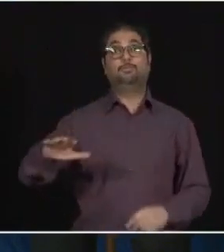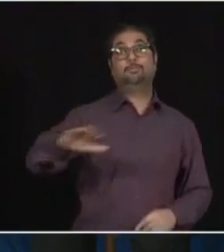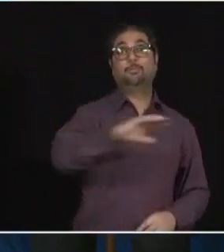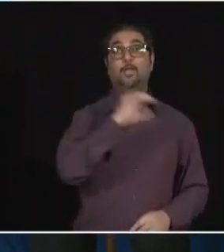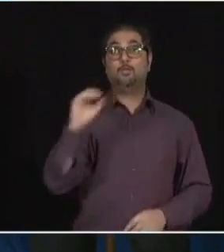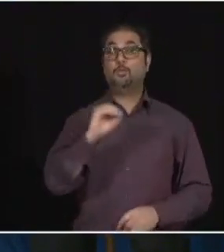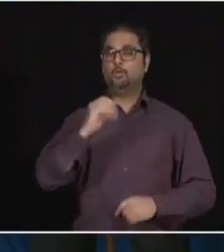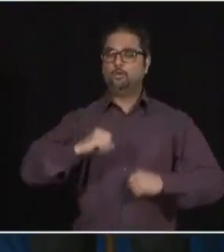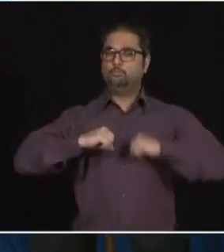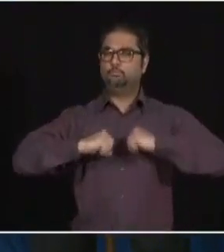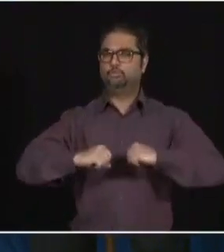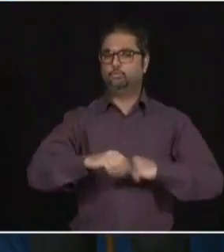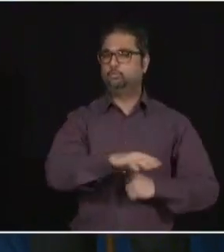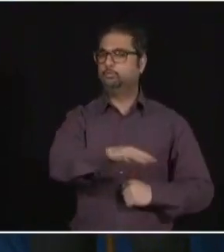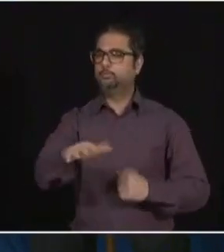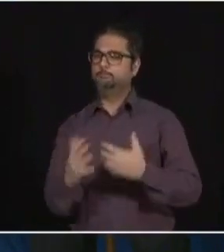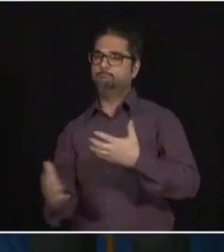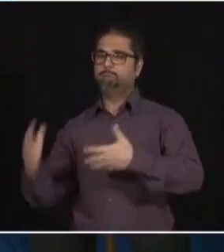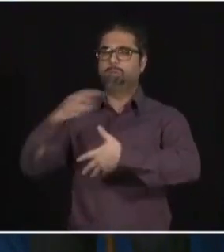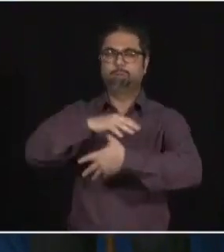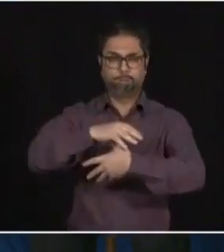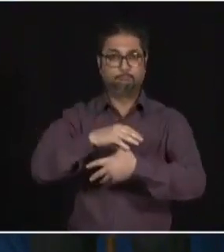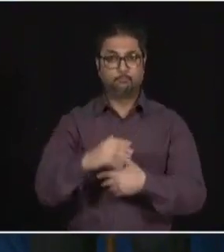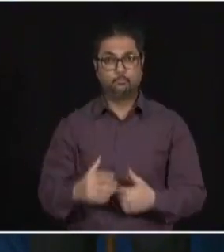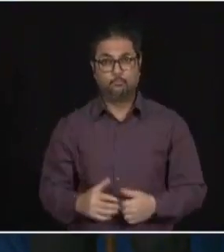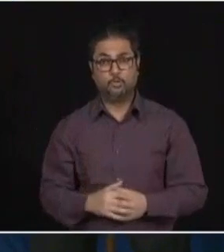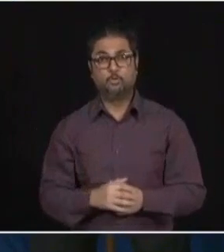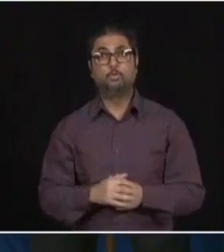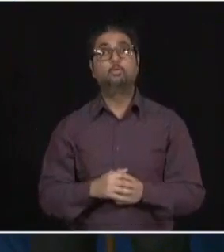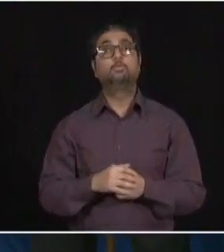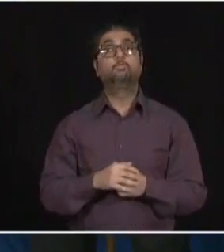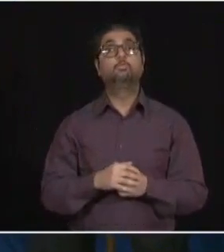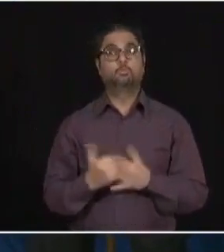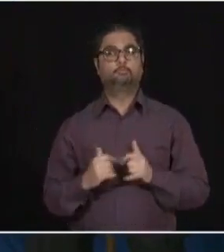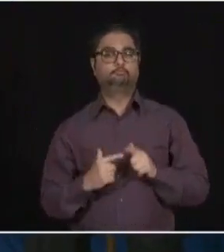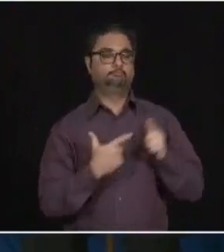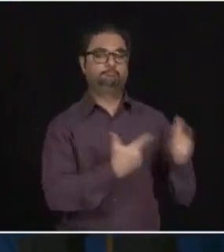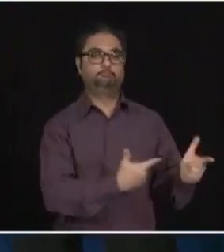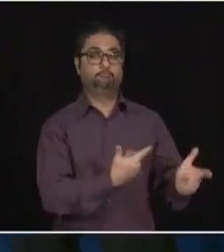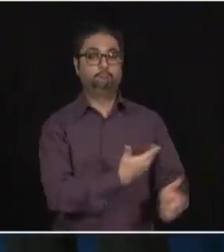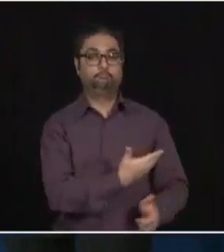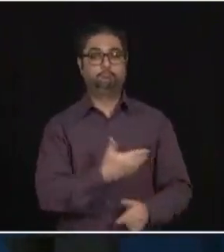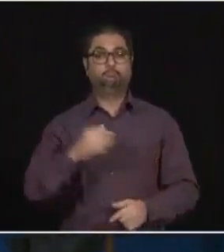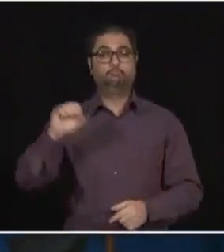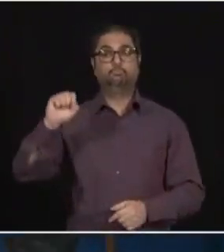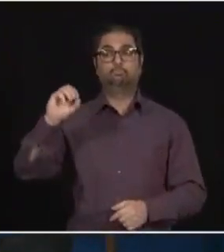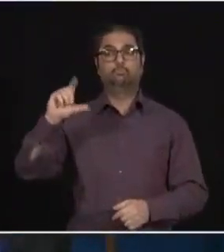now turn it over to Solicitor General Sylvia Jones. SOLICITOR GENERAL SYLVIA